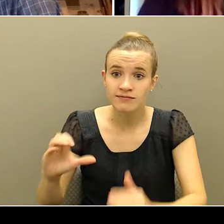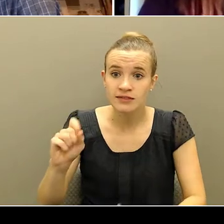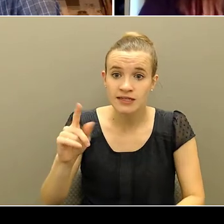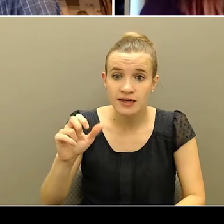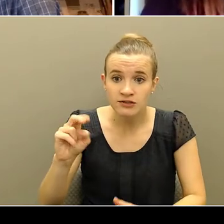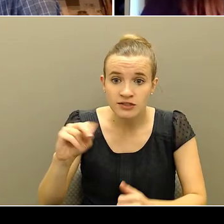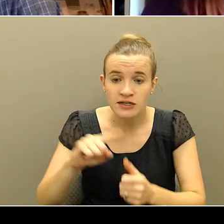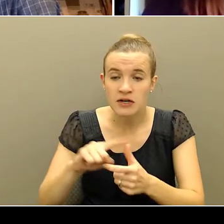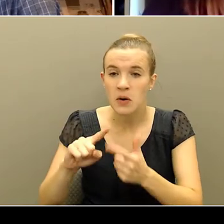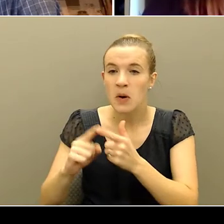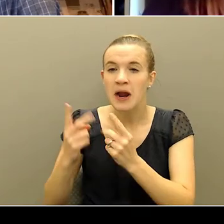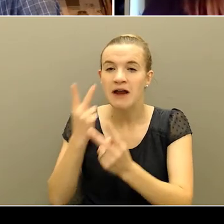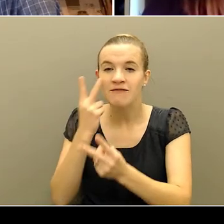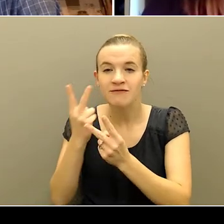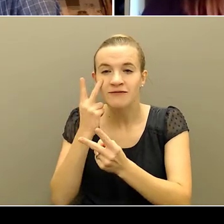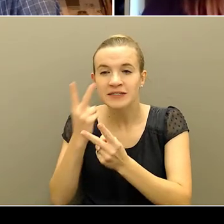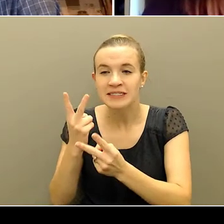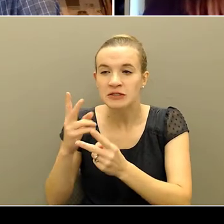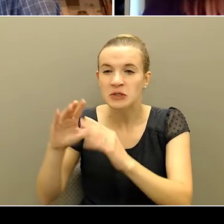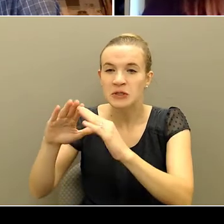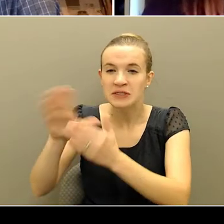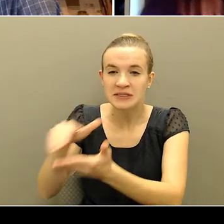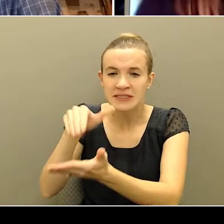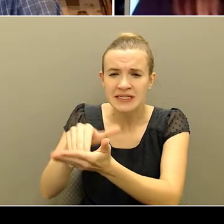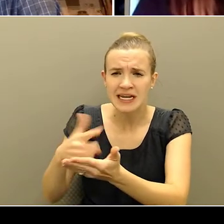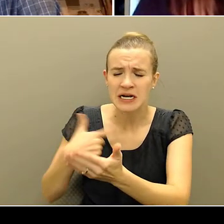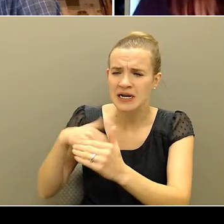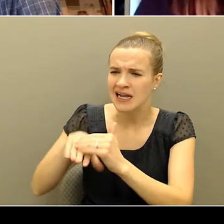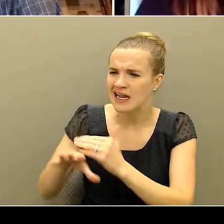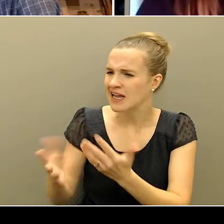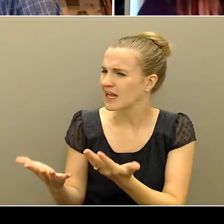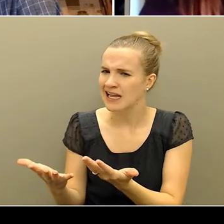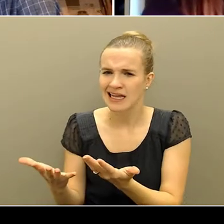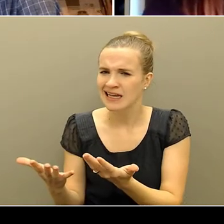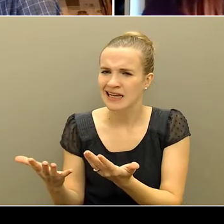partial information, inaccurate information, or sometimes no information